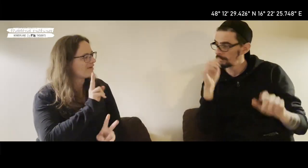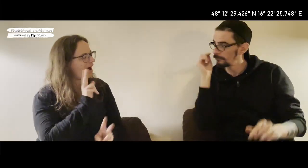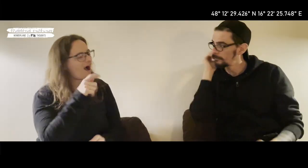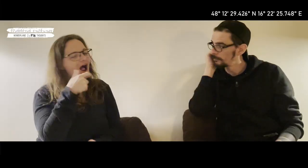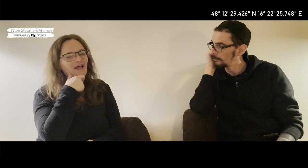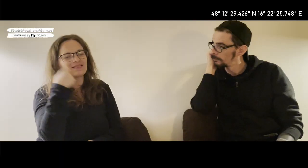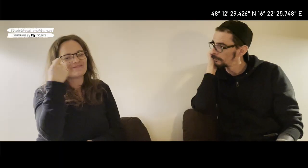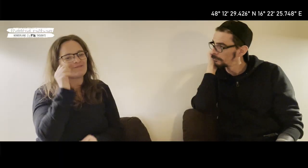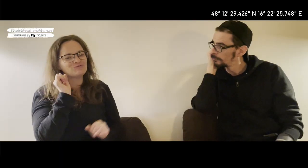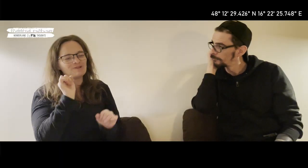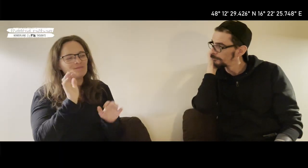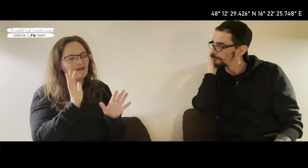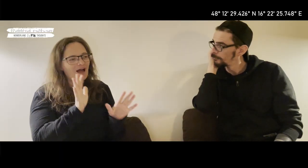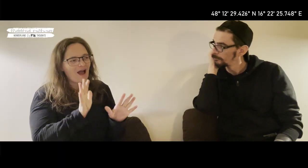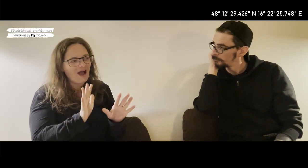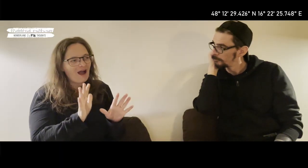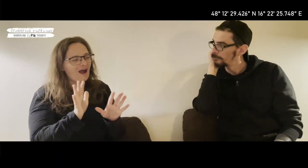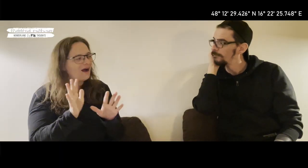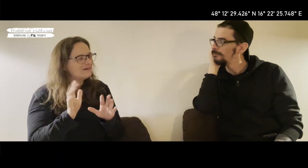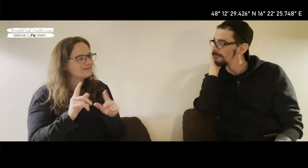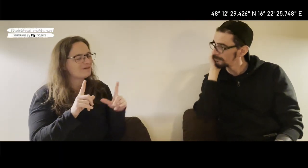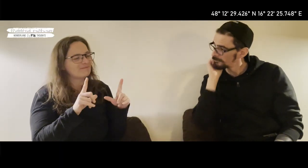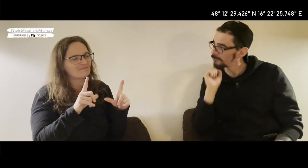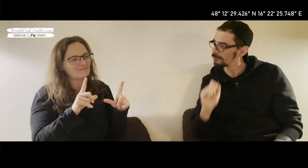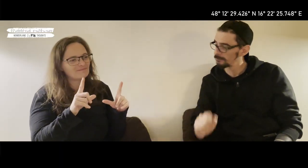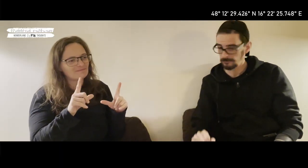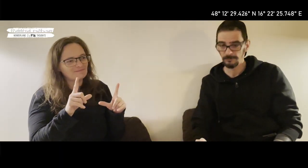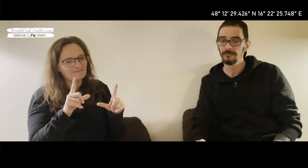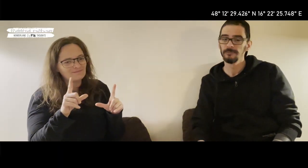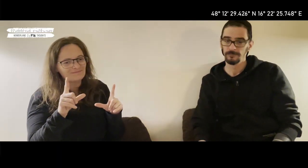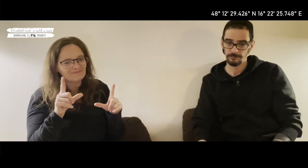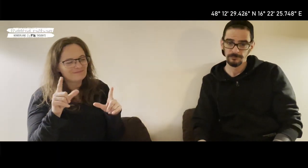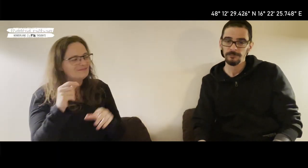True. In older films, they really took their time with slower camera movement.